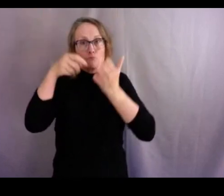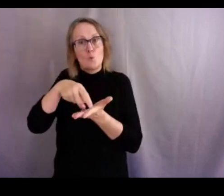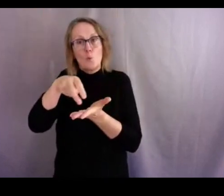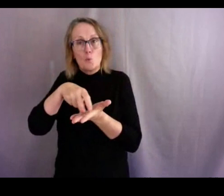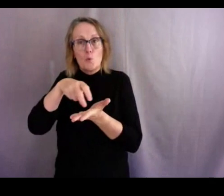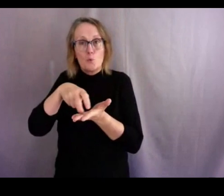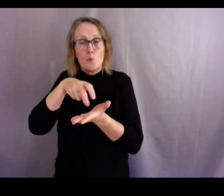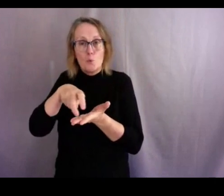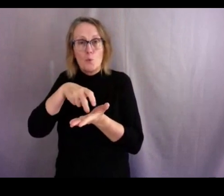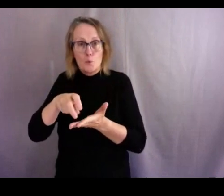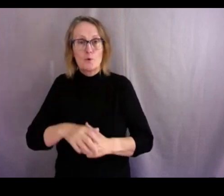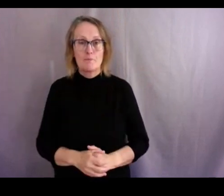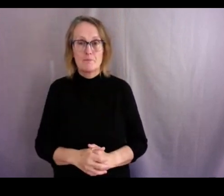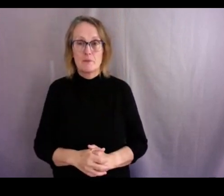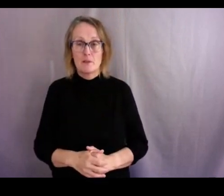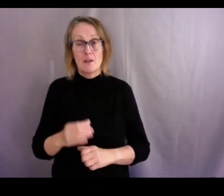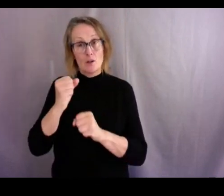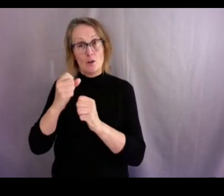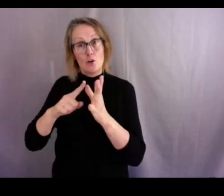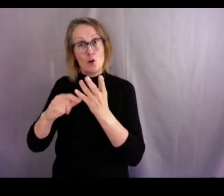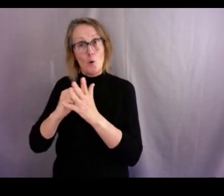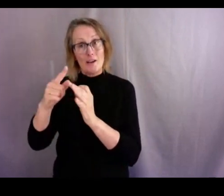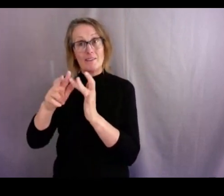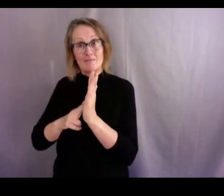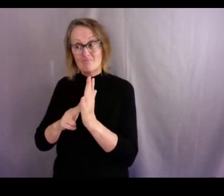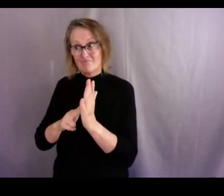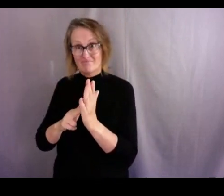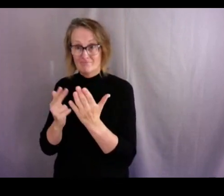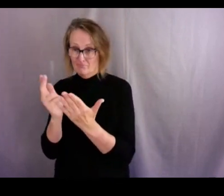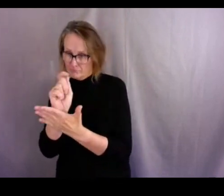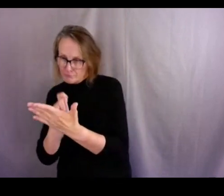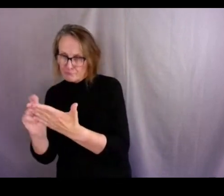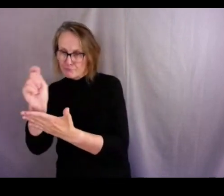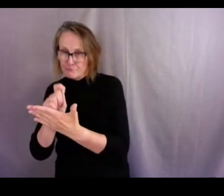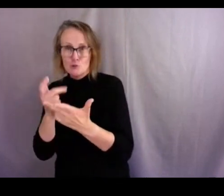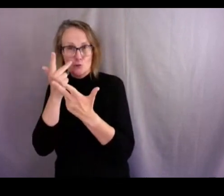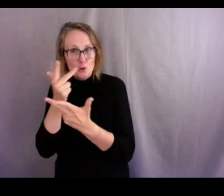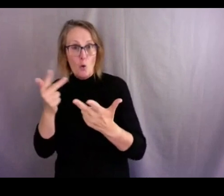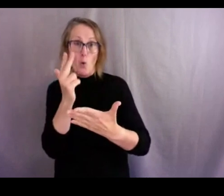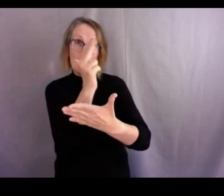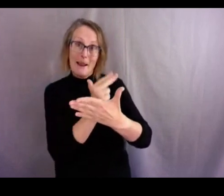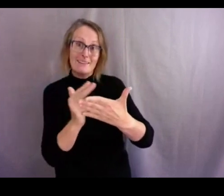They feature prominently in Gauguin sketches and also in his most famous paintings from Martinique.